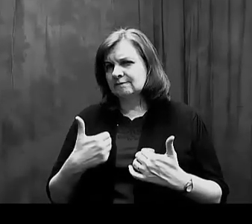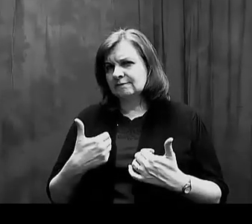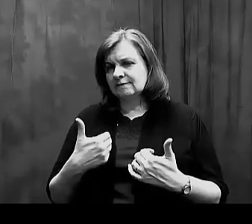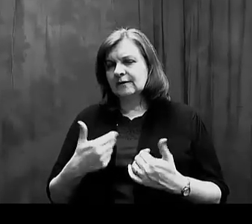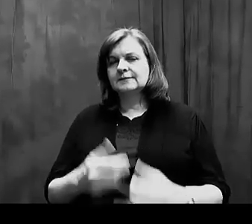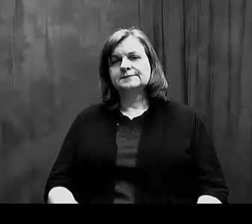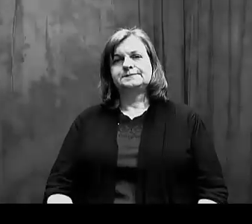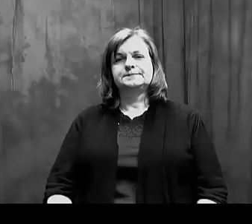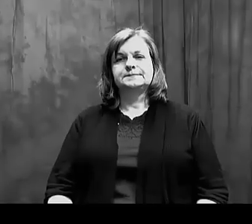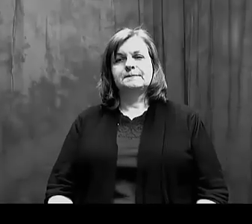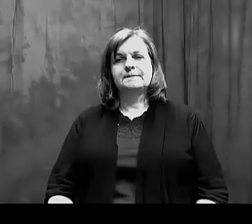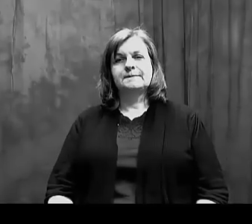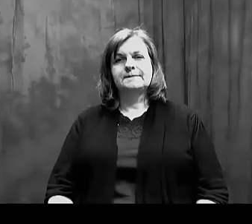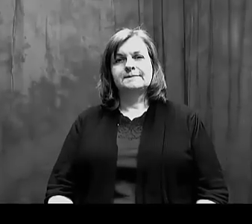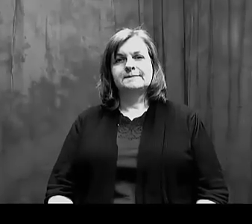or in this case